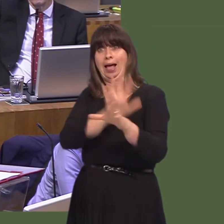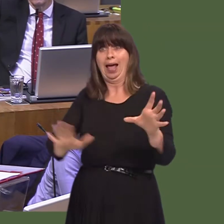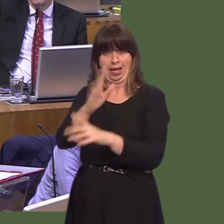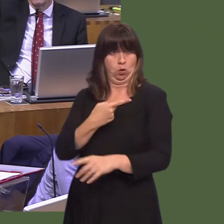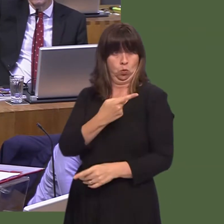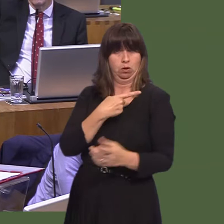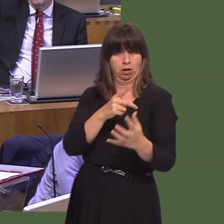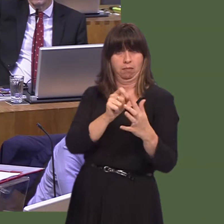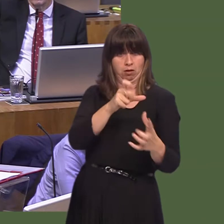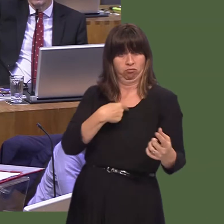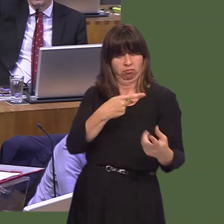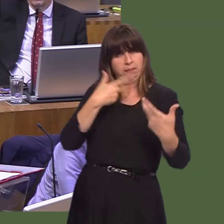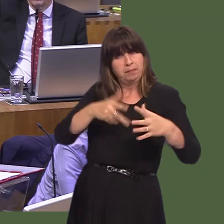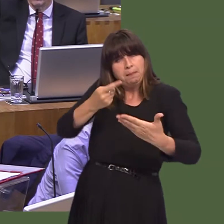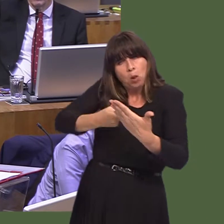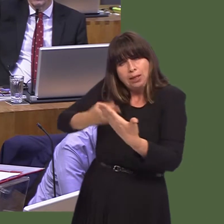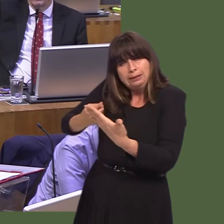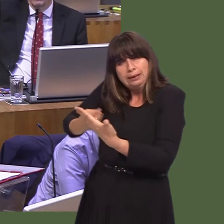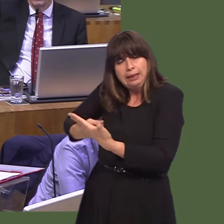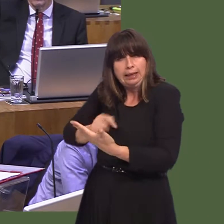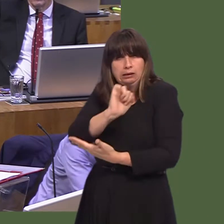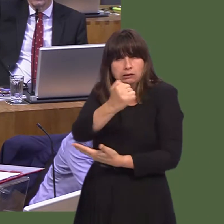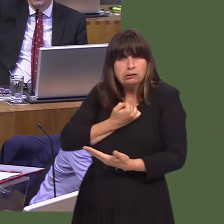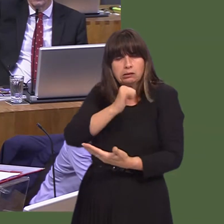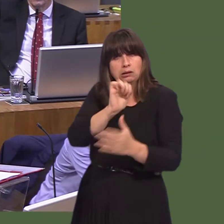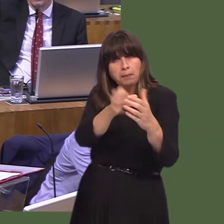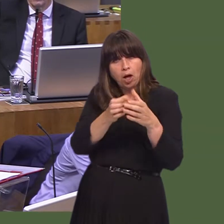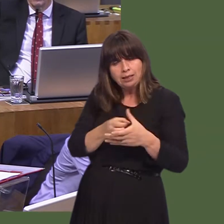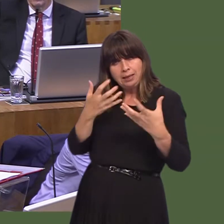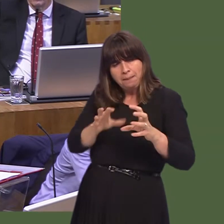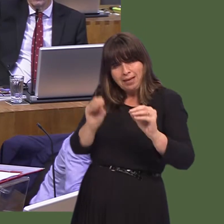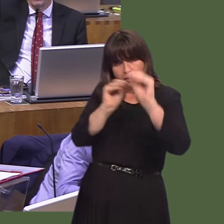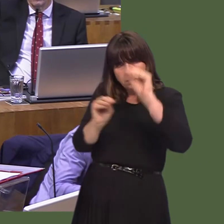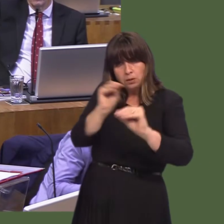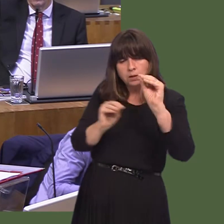We have worked through policies, working with her party, that provide for, yes, the delivery